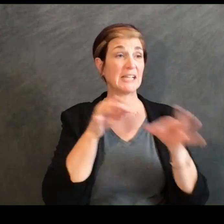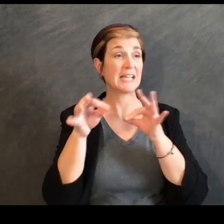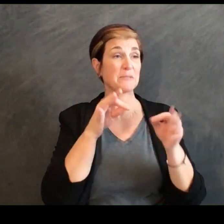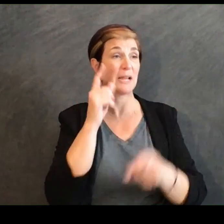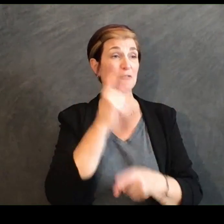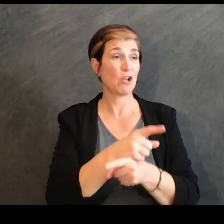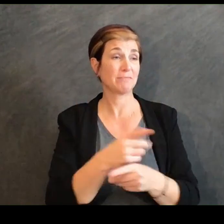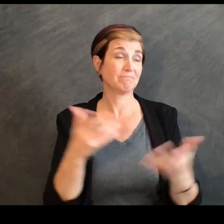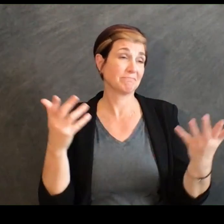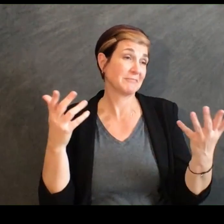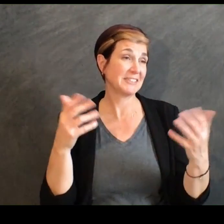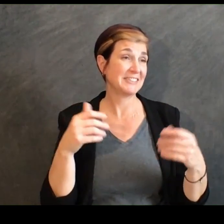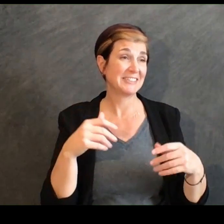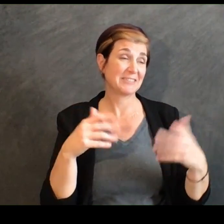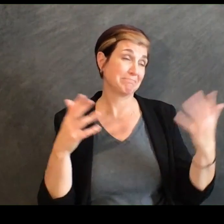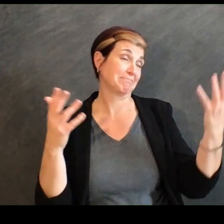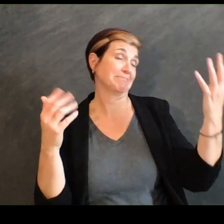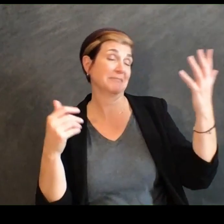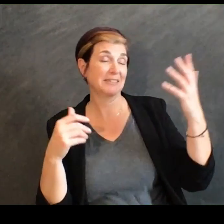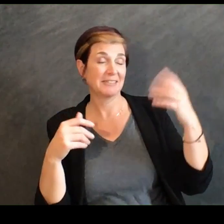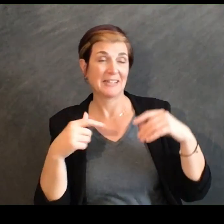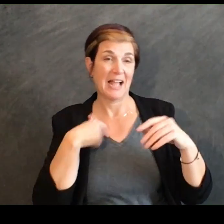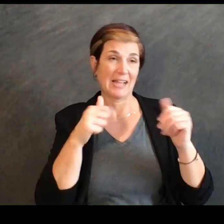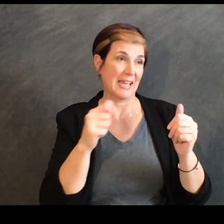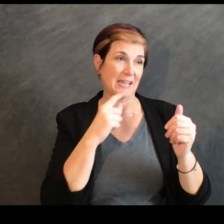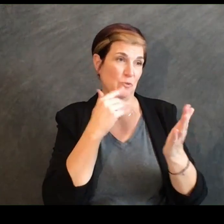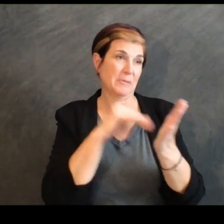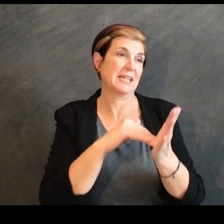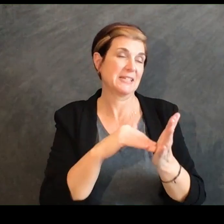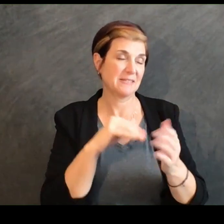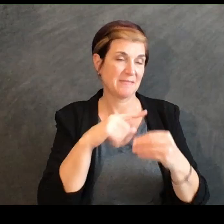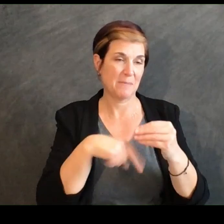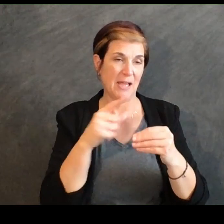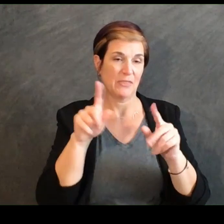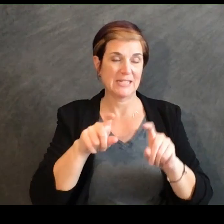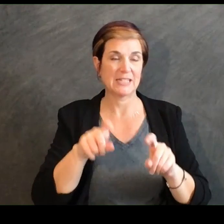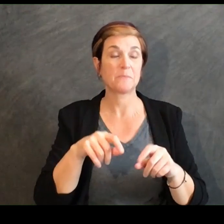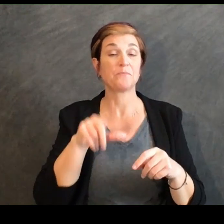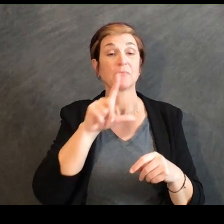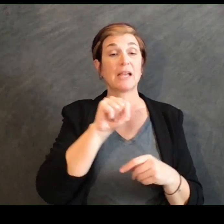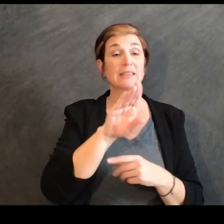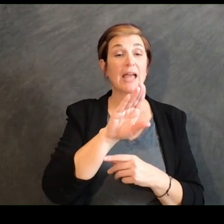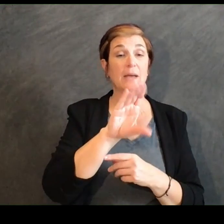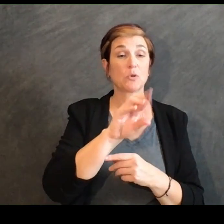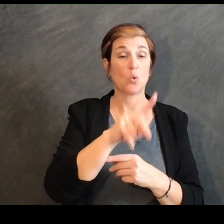what time about the testing with LabCorp and quest I think many of you have been